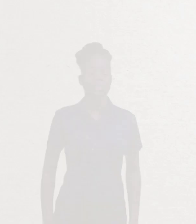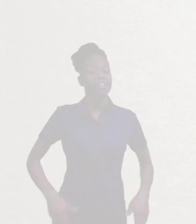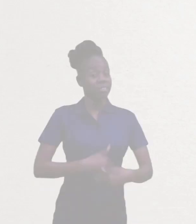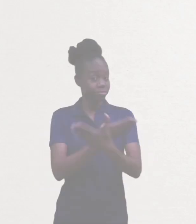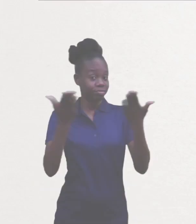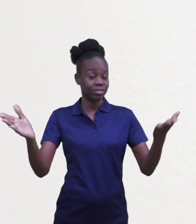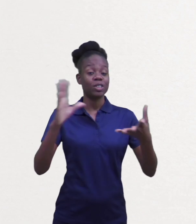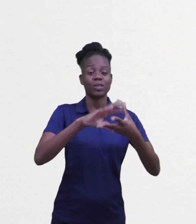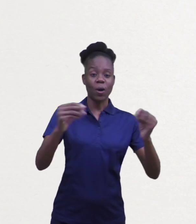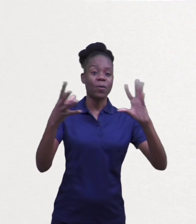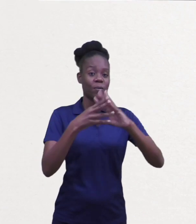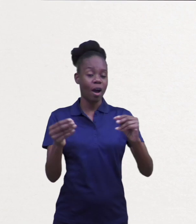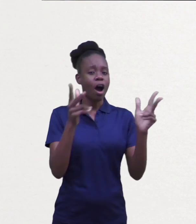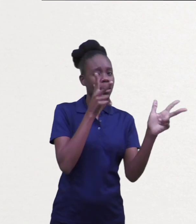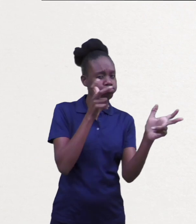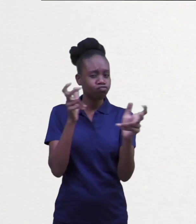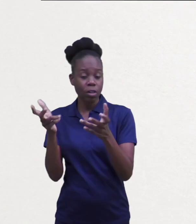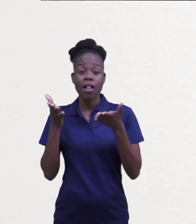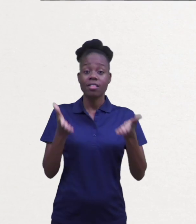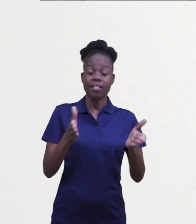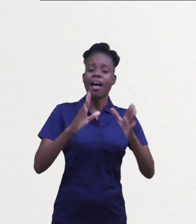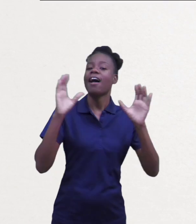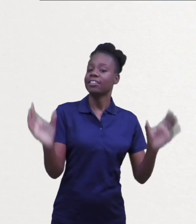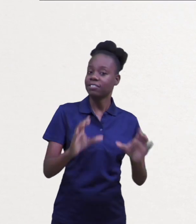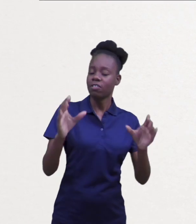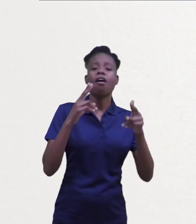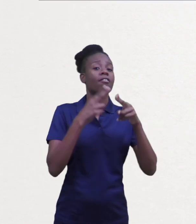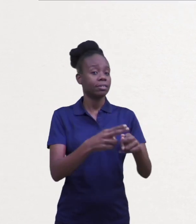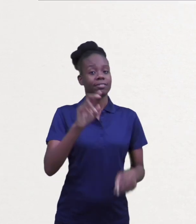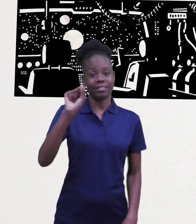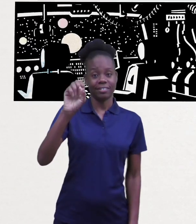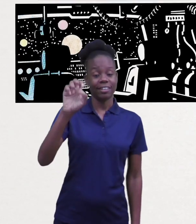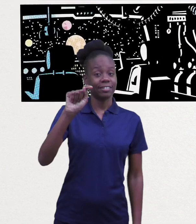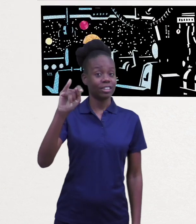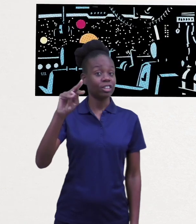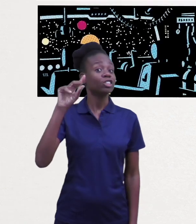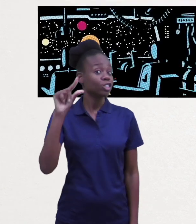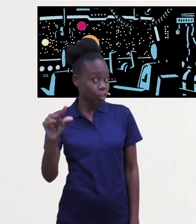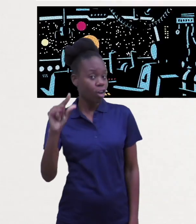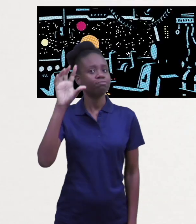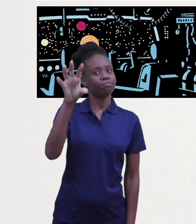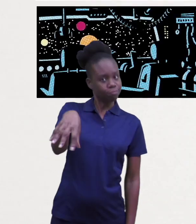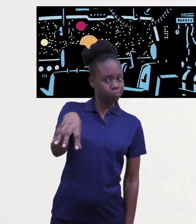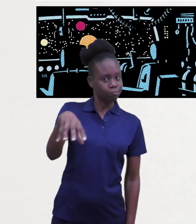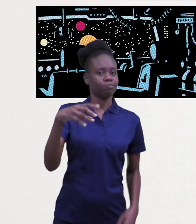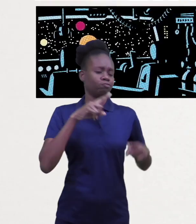Jon: In every story you’ve ever heard, the action took place somewhere. And that place is called the setting.